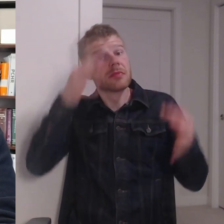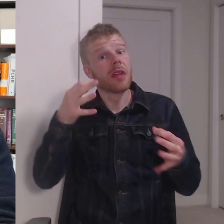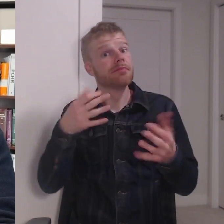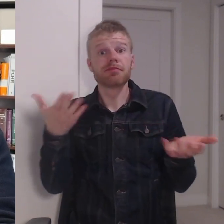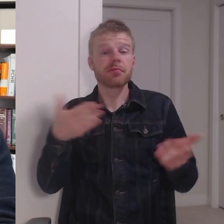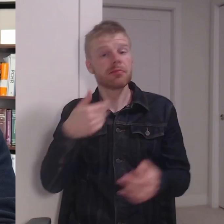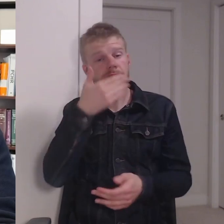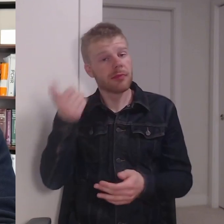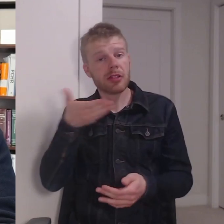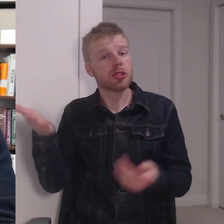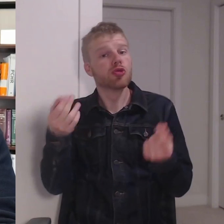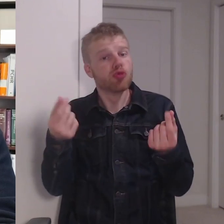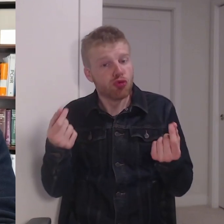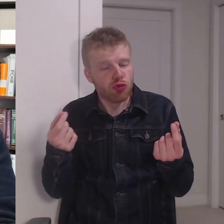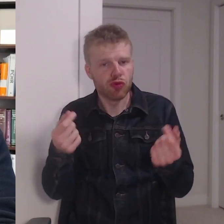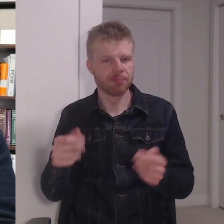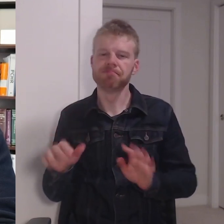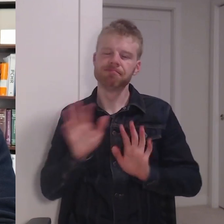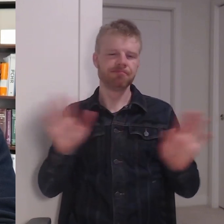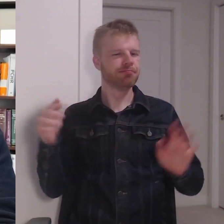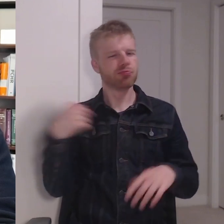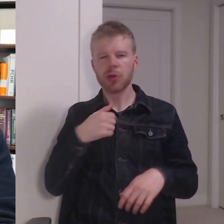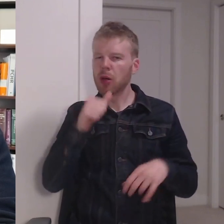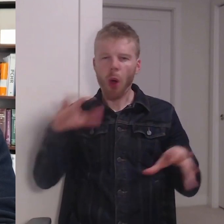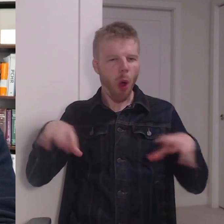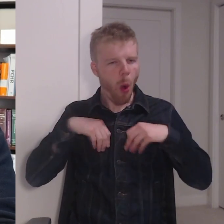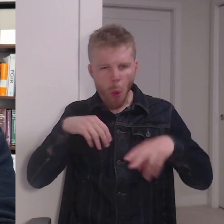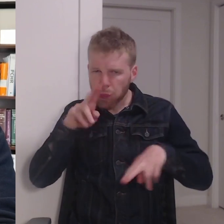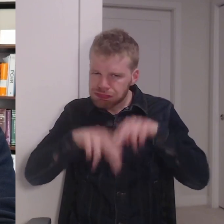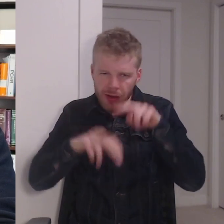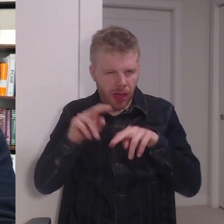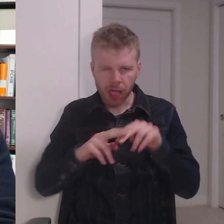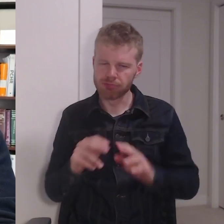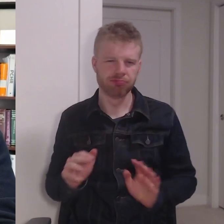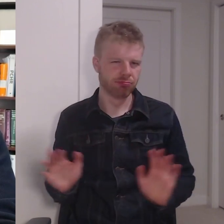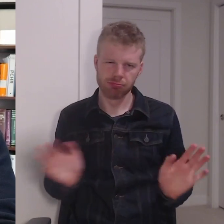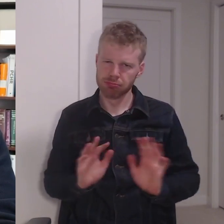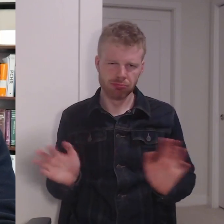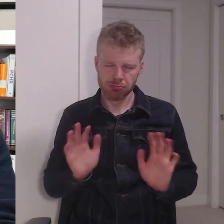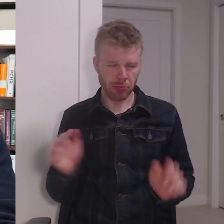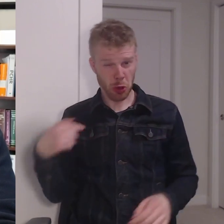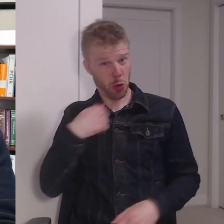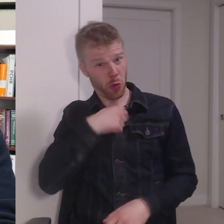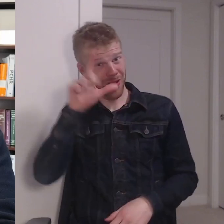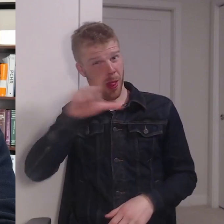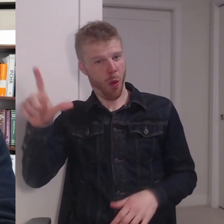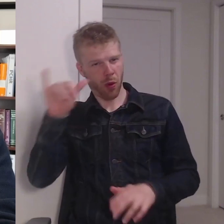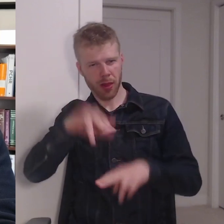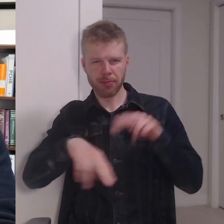time and decided the best thing was to no longer be a building owner or